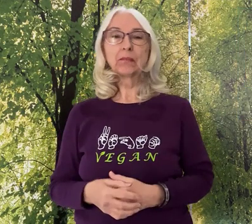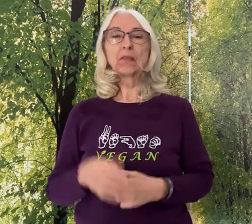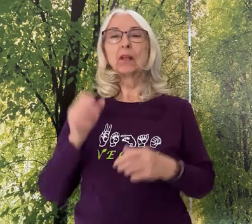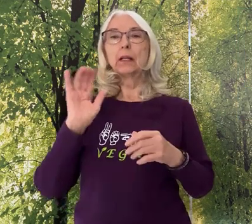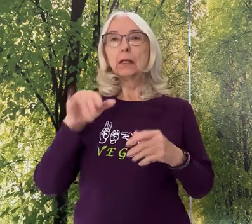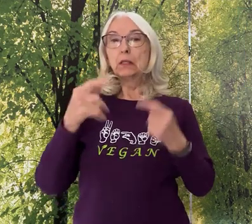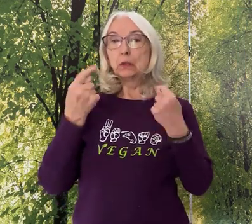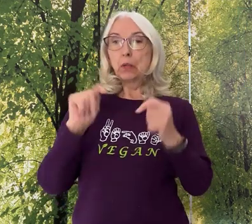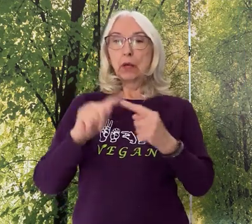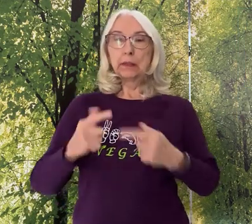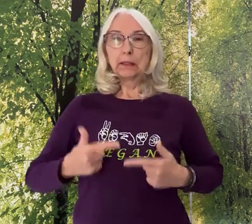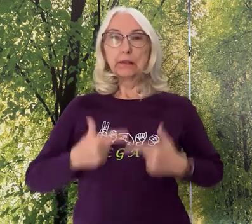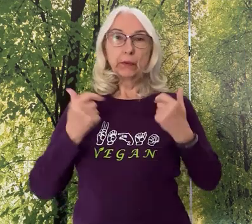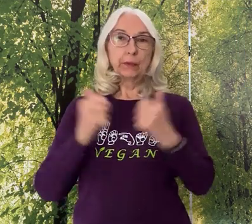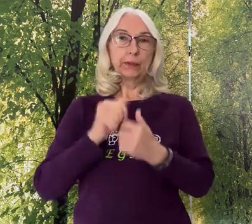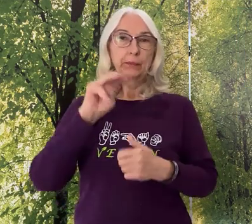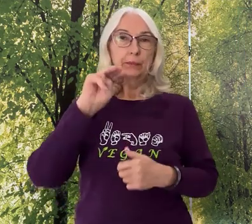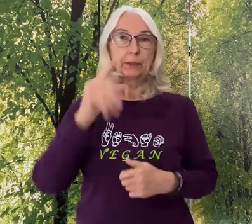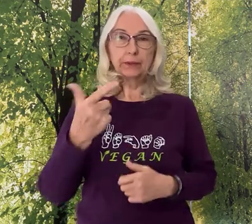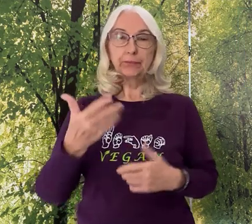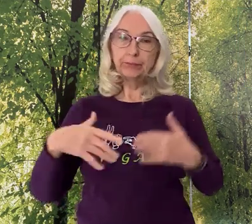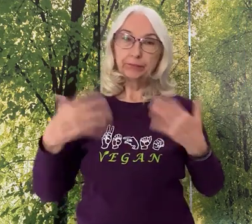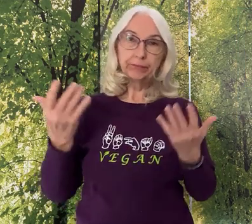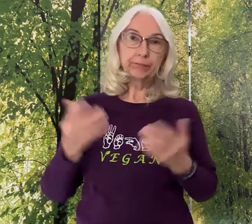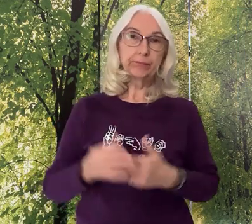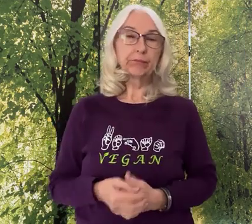Trying to live with Myasthenia Gravis (MG)